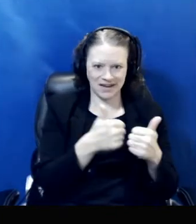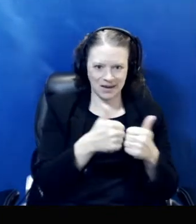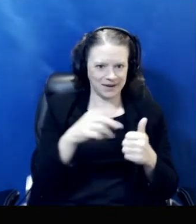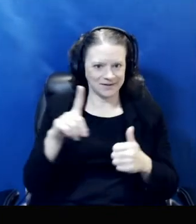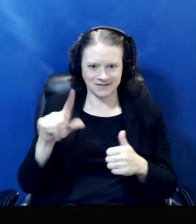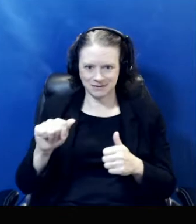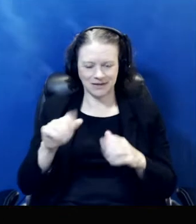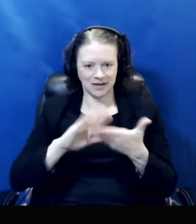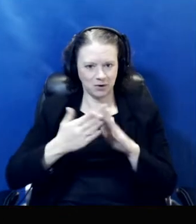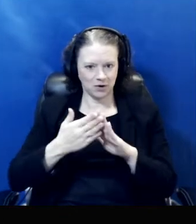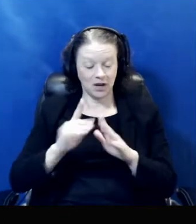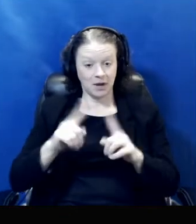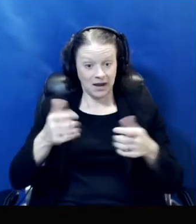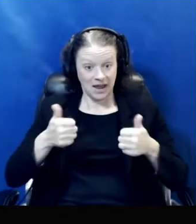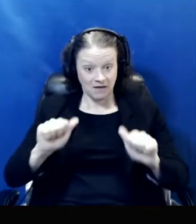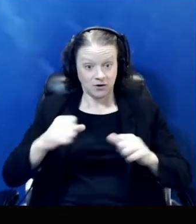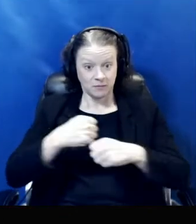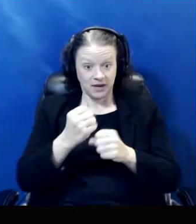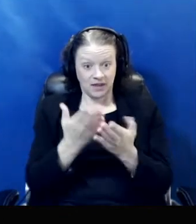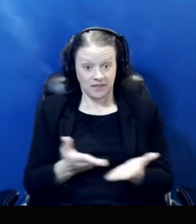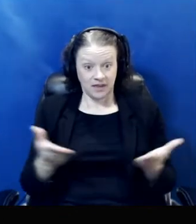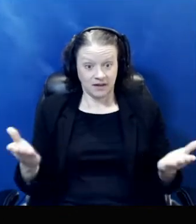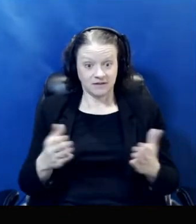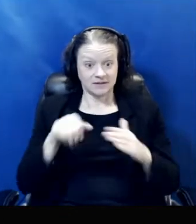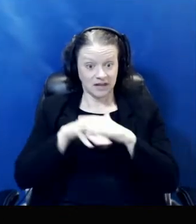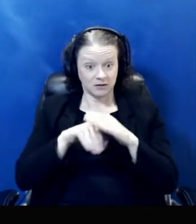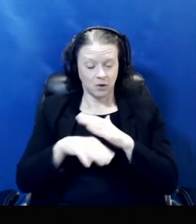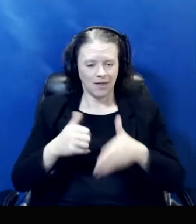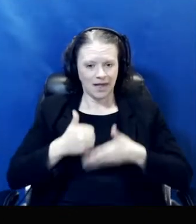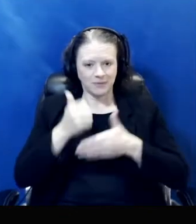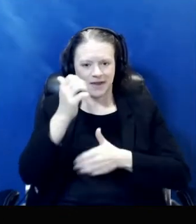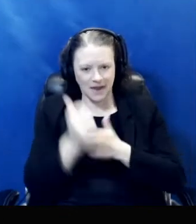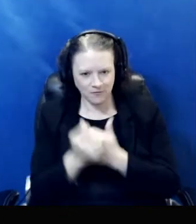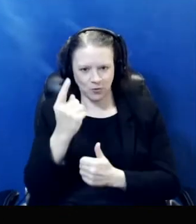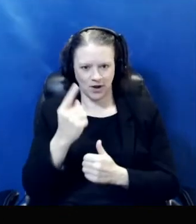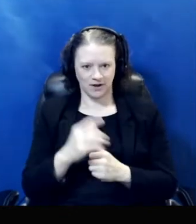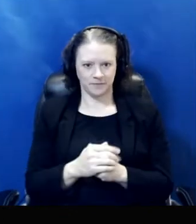accessible ultimately helps everyone. And we did this by calling out the fact that